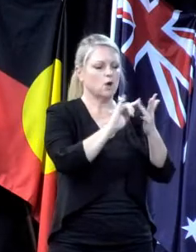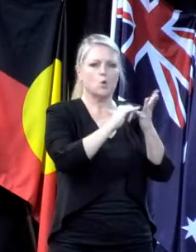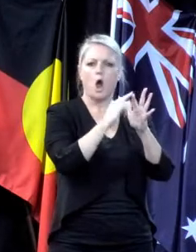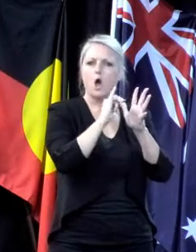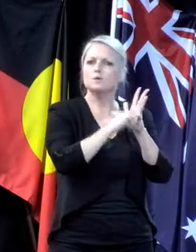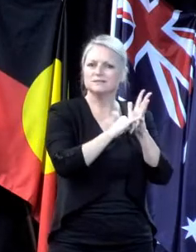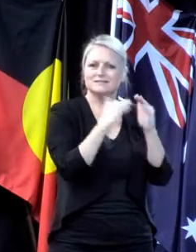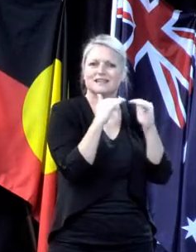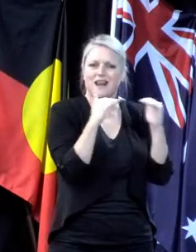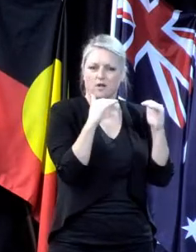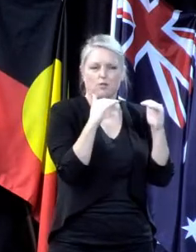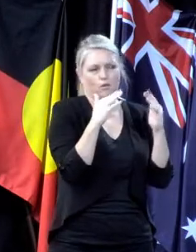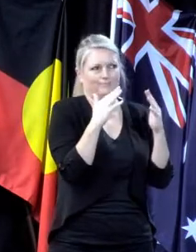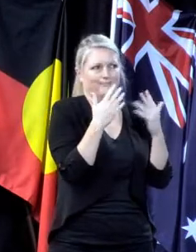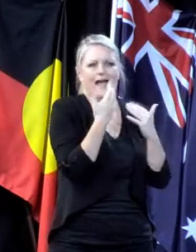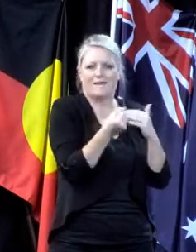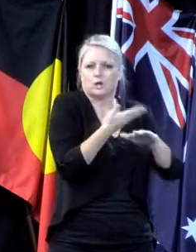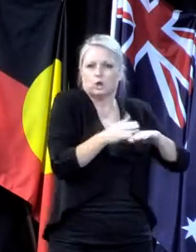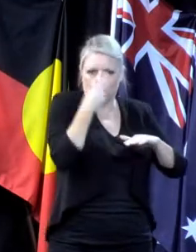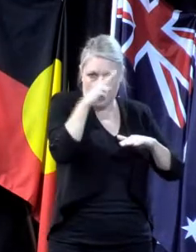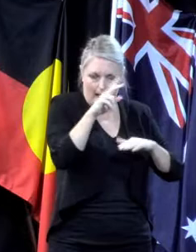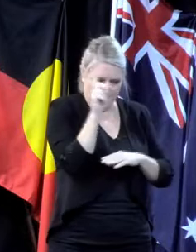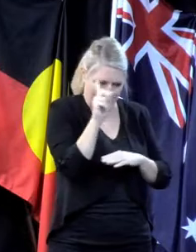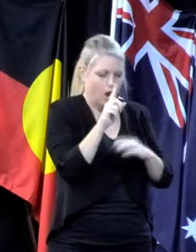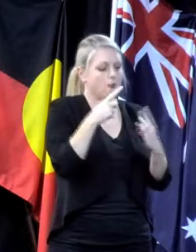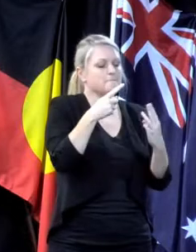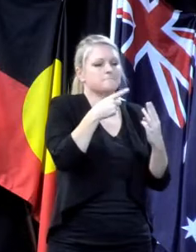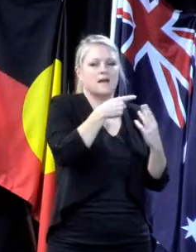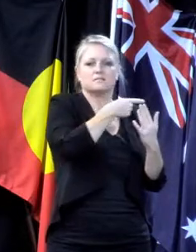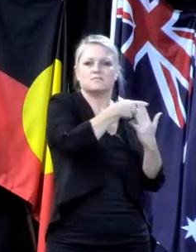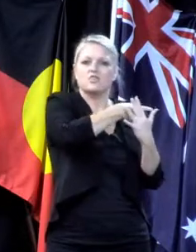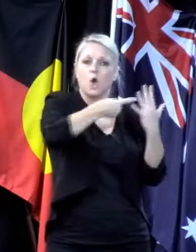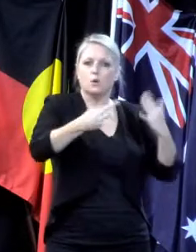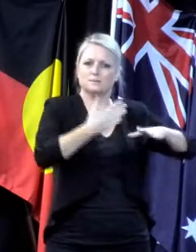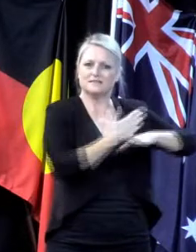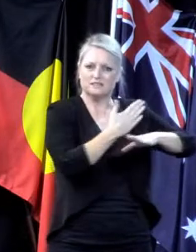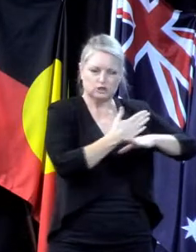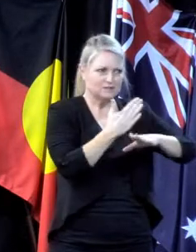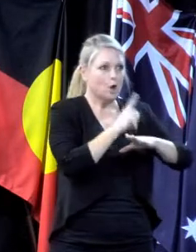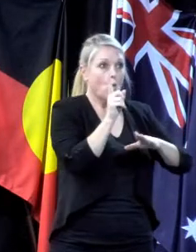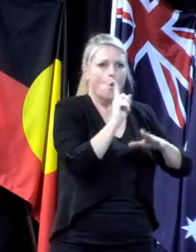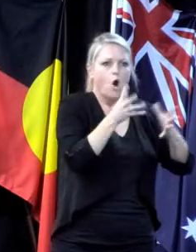which used to be called HOSES, what training are they getting in order to be able to impart the knowledge and learnings